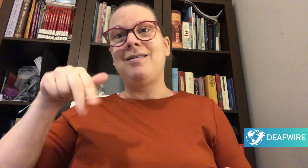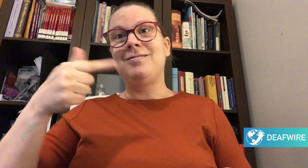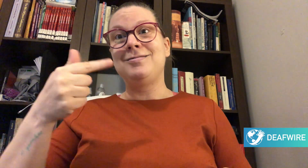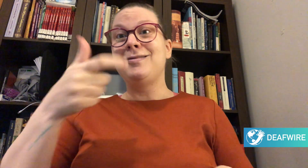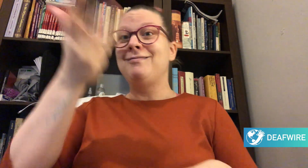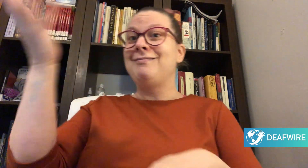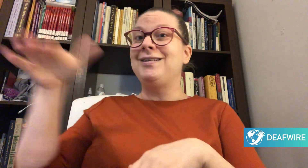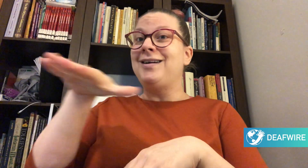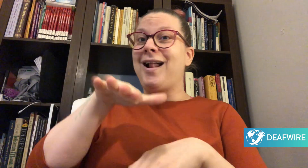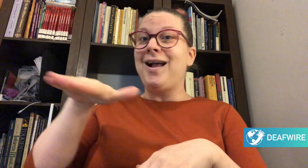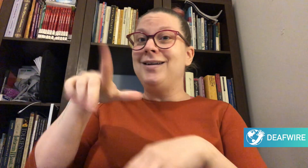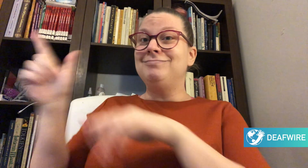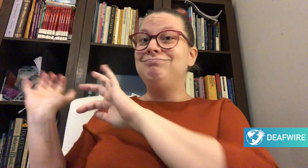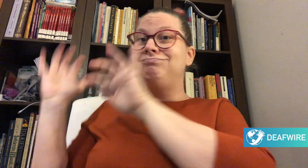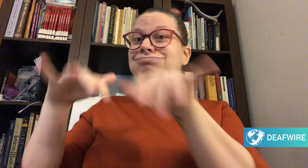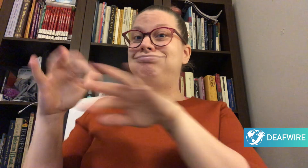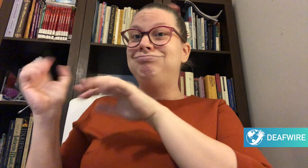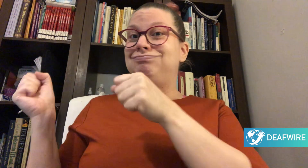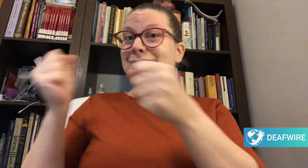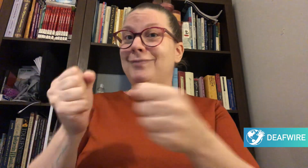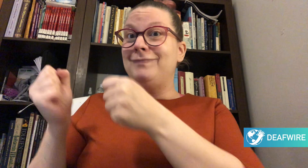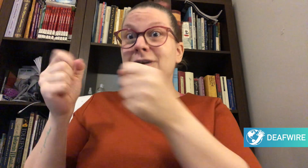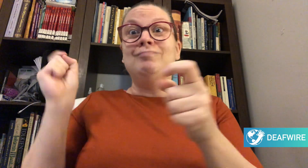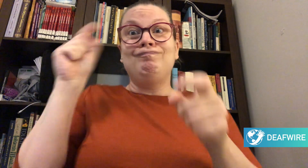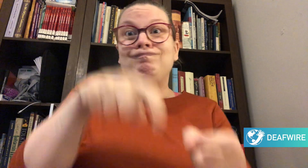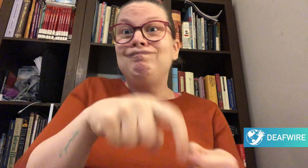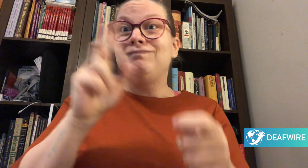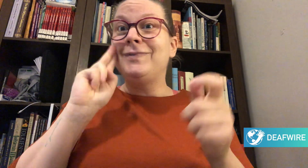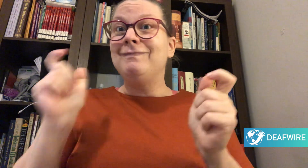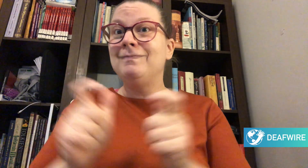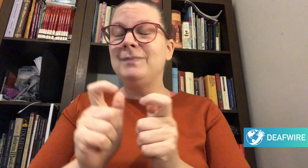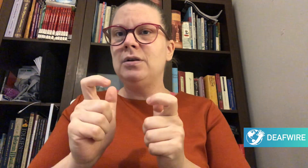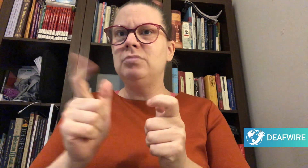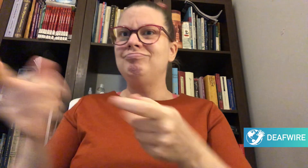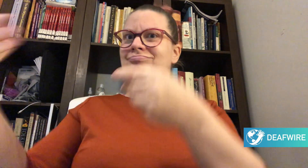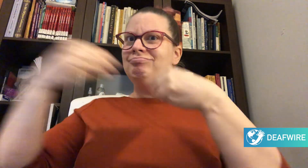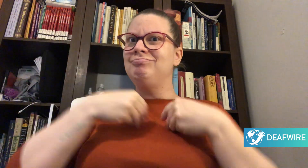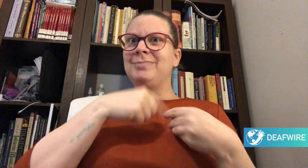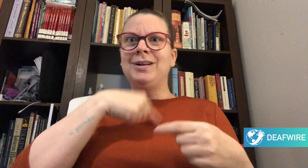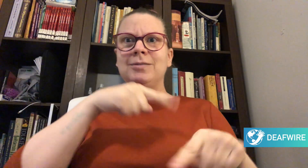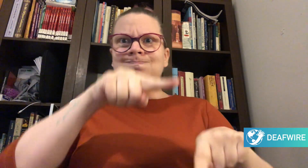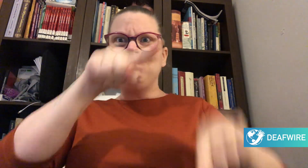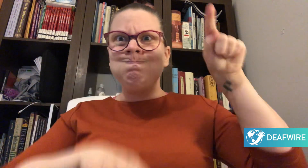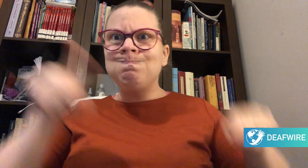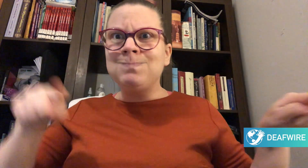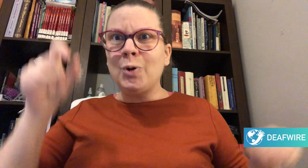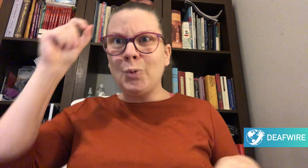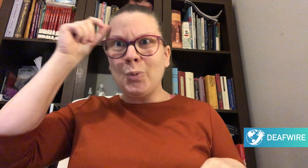about which we are really happy about. We are quite proud